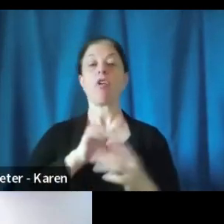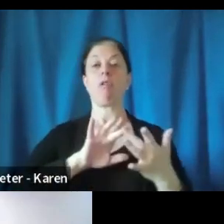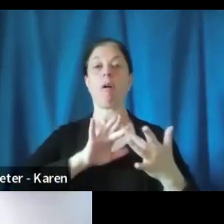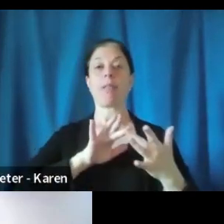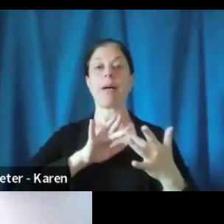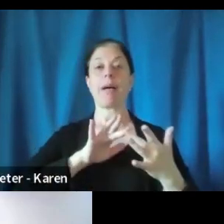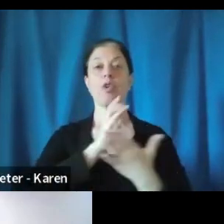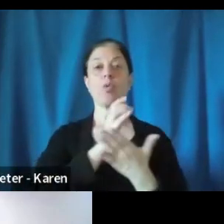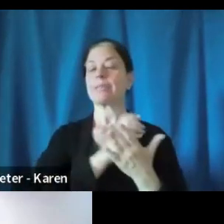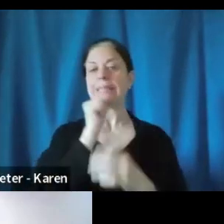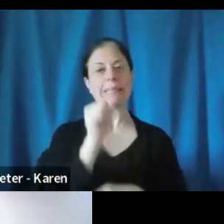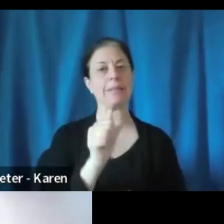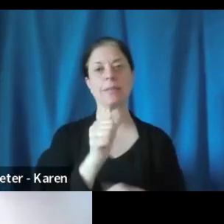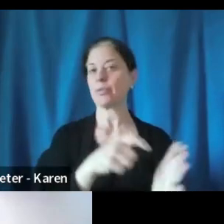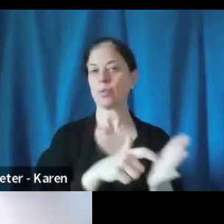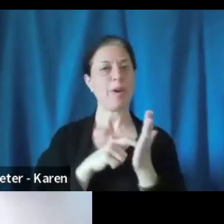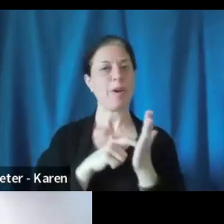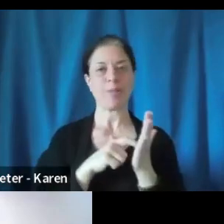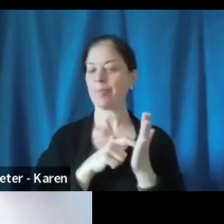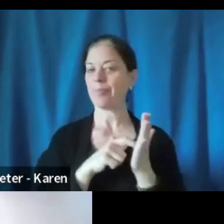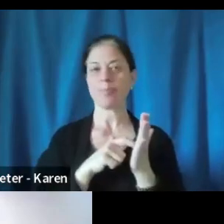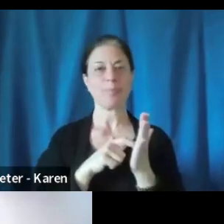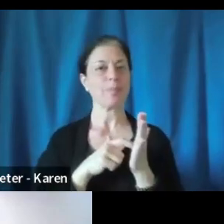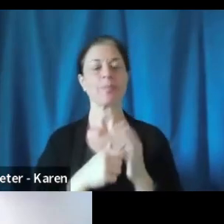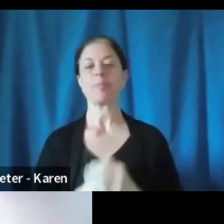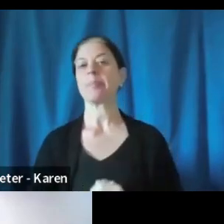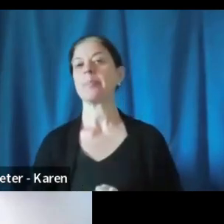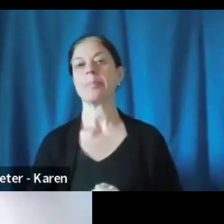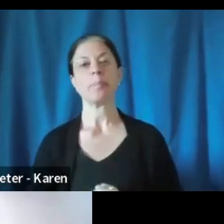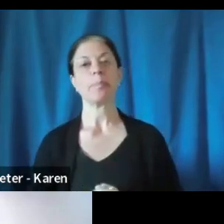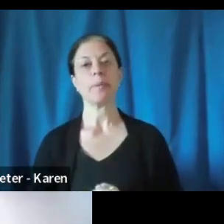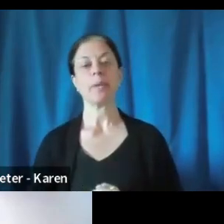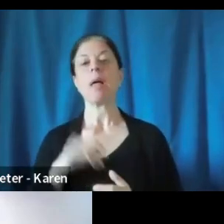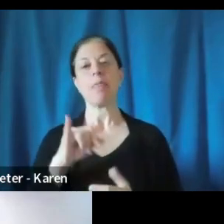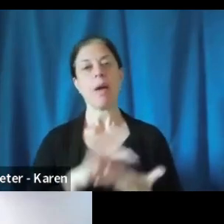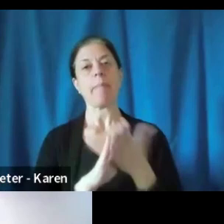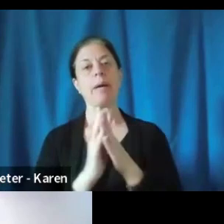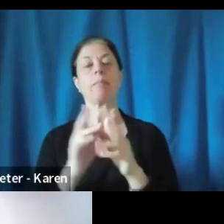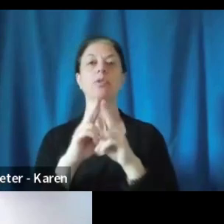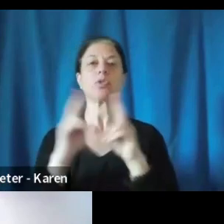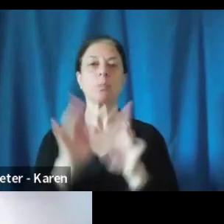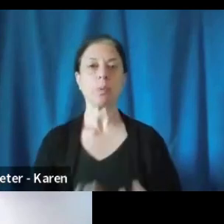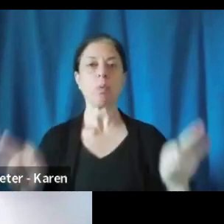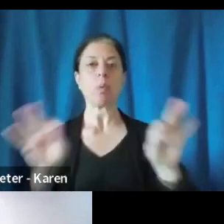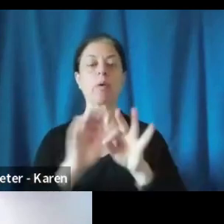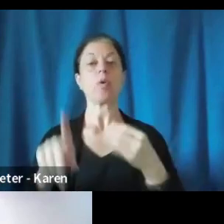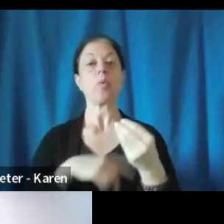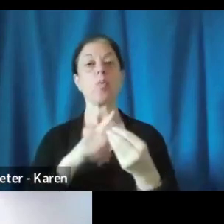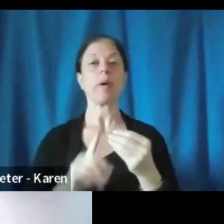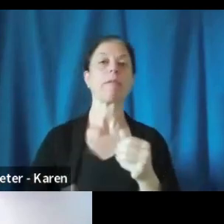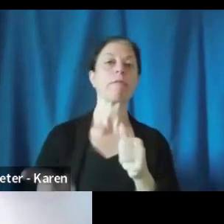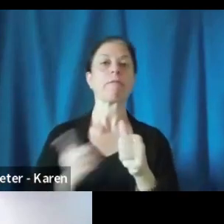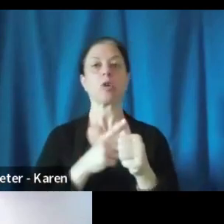me to make a one-hour communicate with a bus transfer; whereas, online courses did not have that requirement.